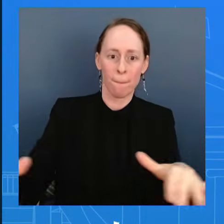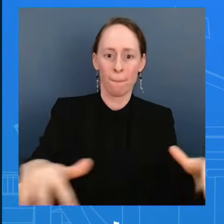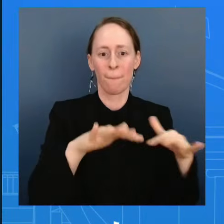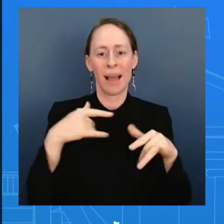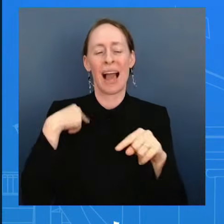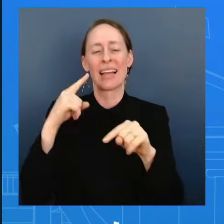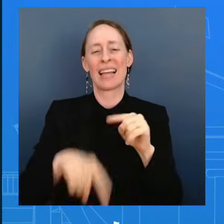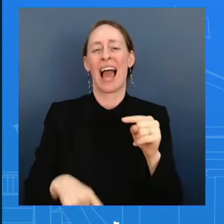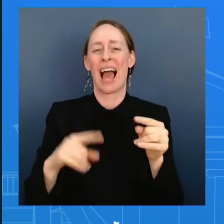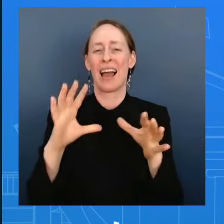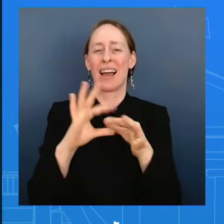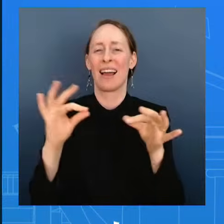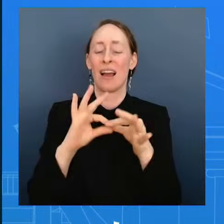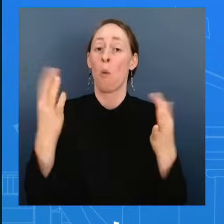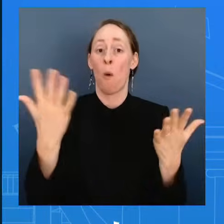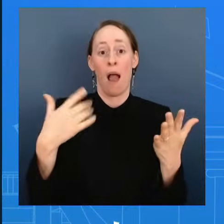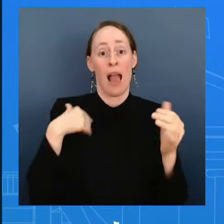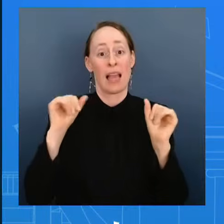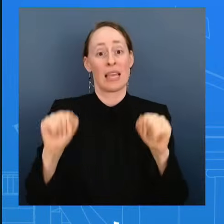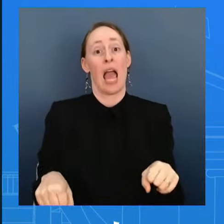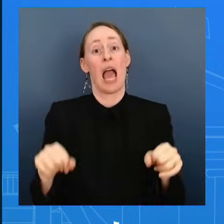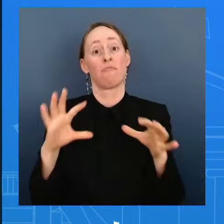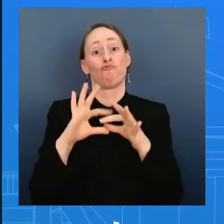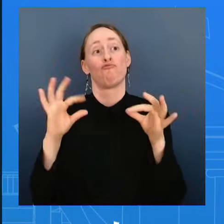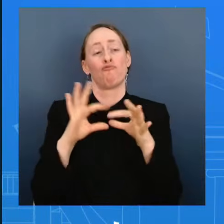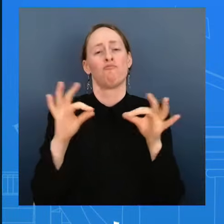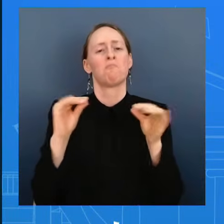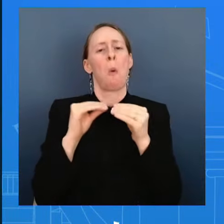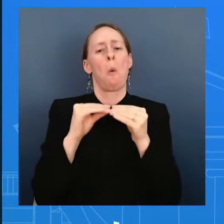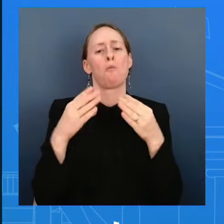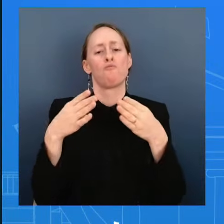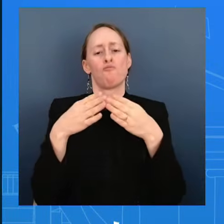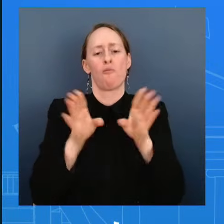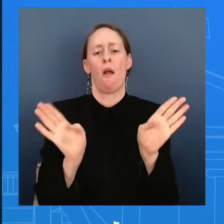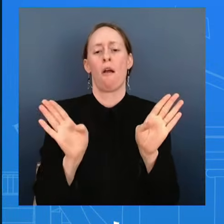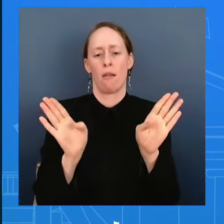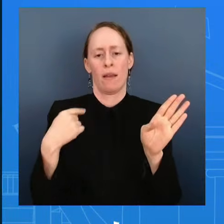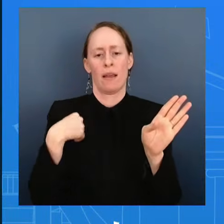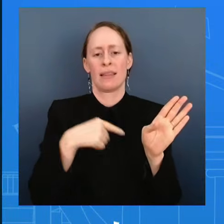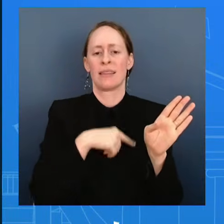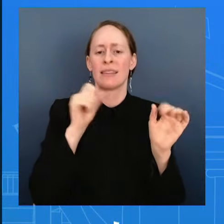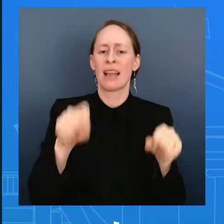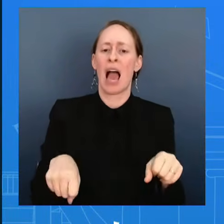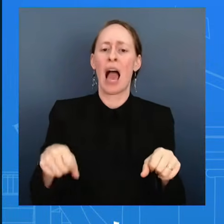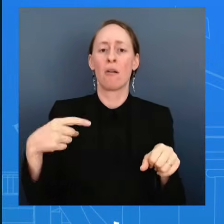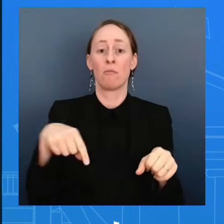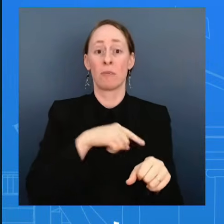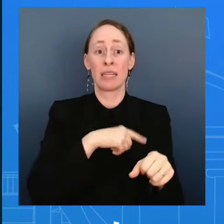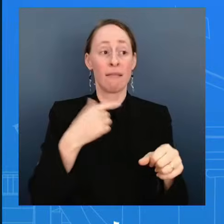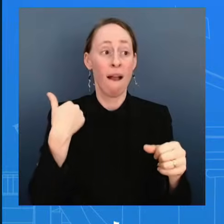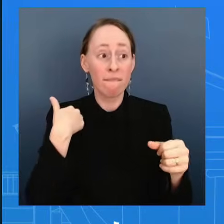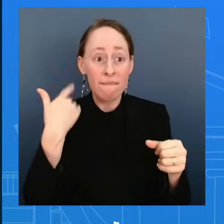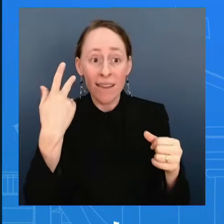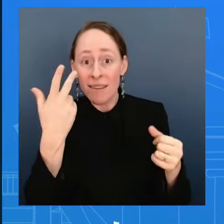or whether it's actually getting things done on behalf of our national security, making sure the Amer- -- American people are kept safe,